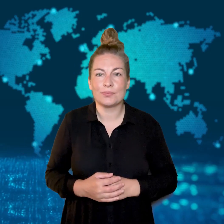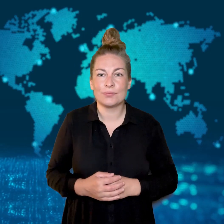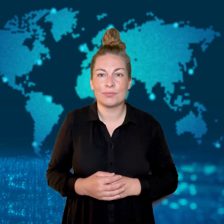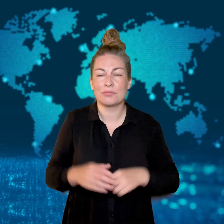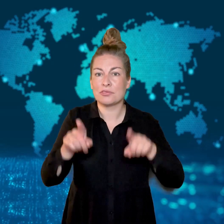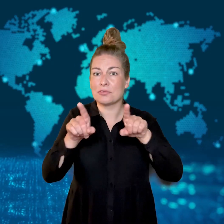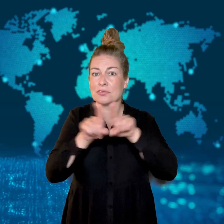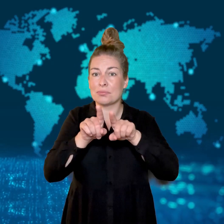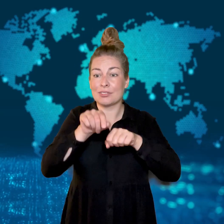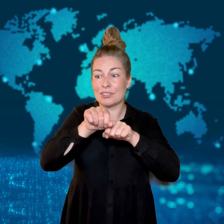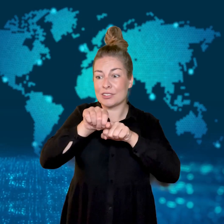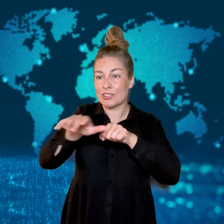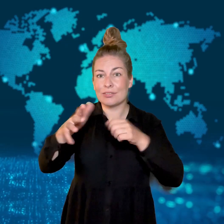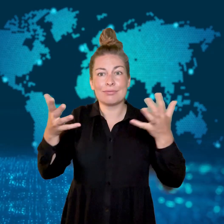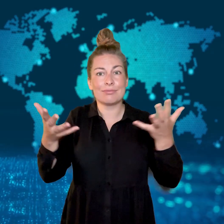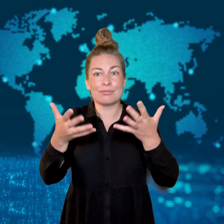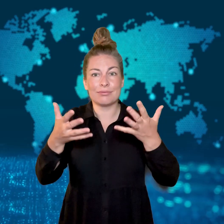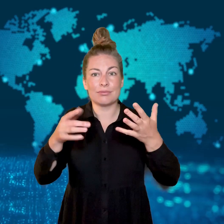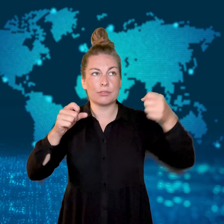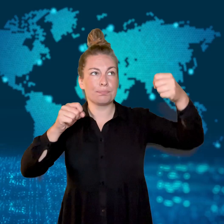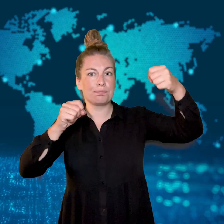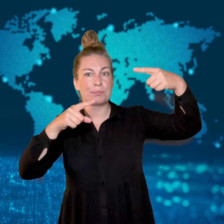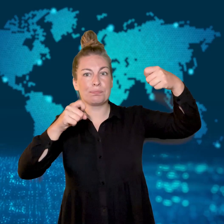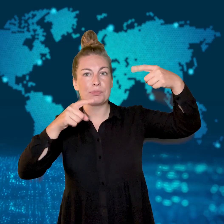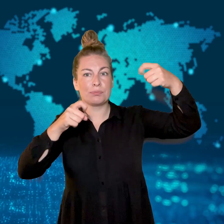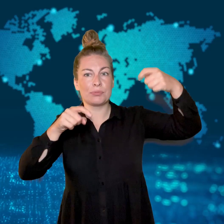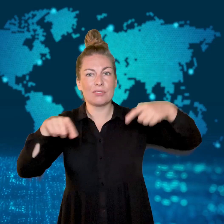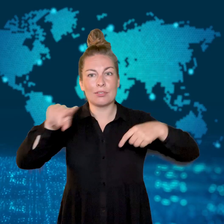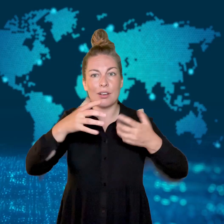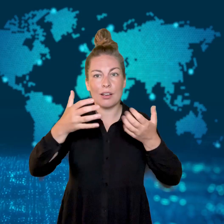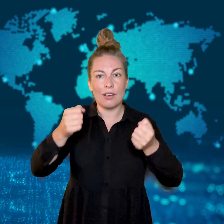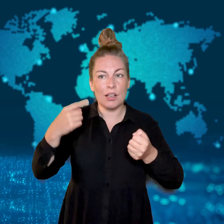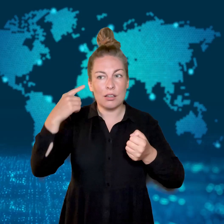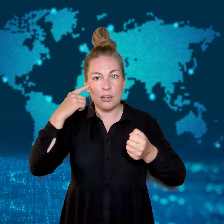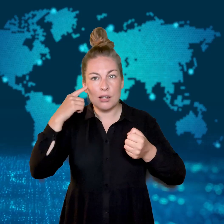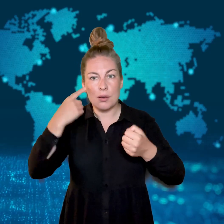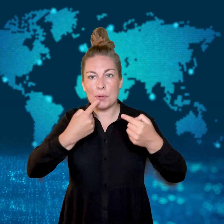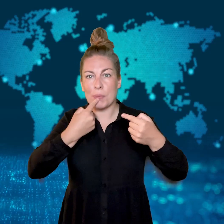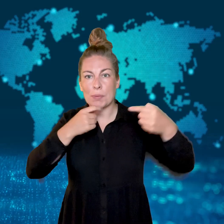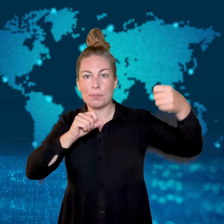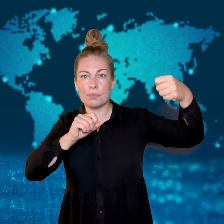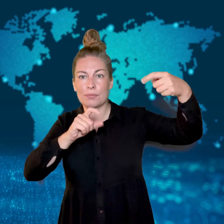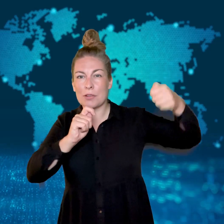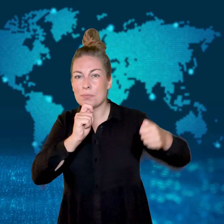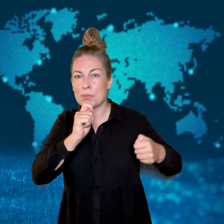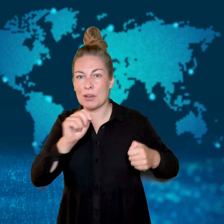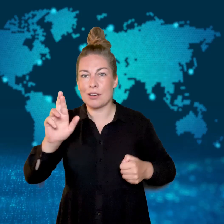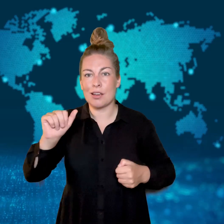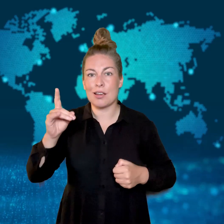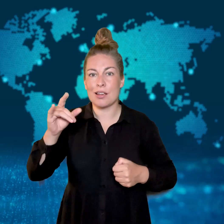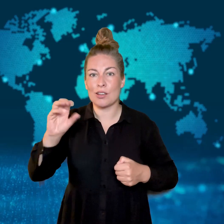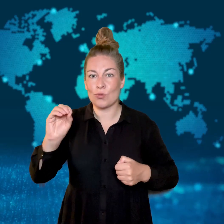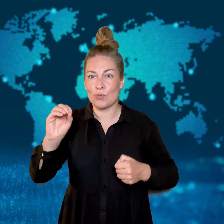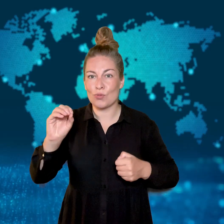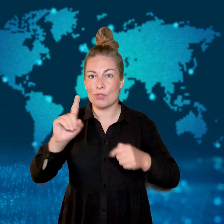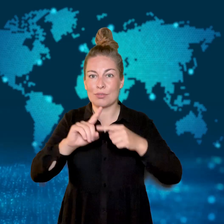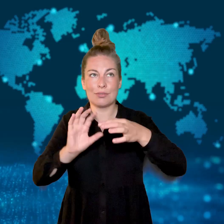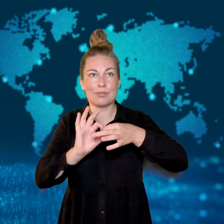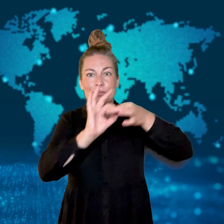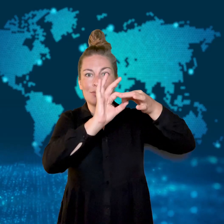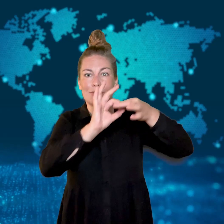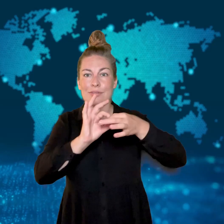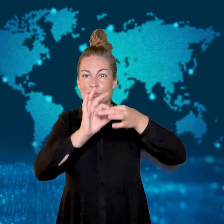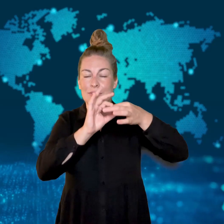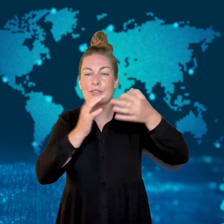impacting satellites and radio communication.